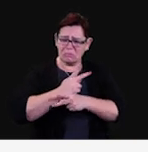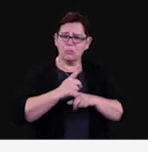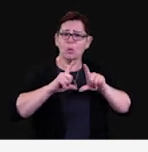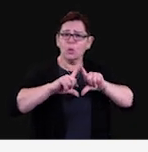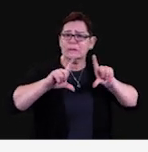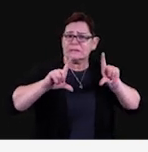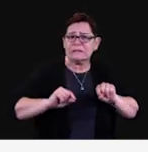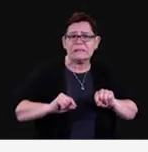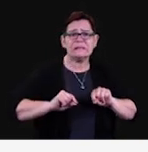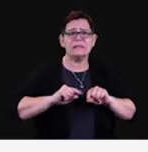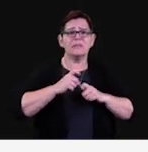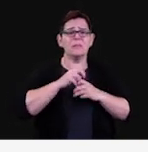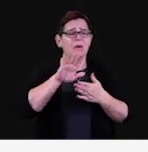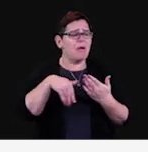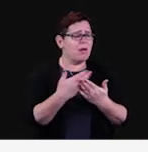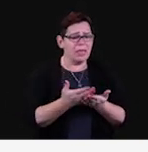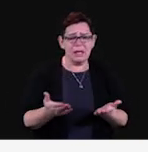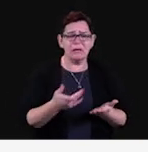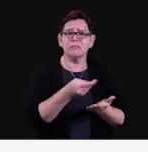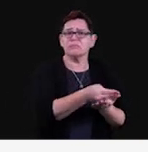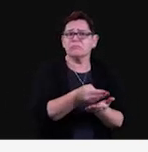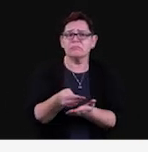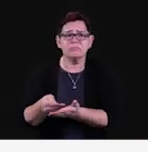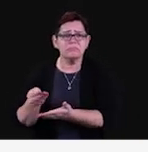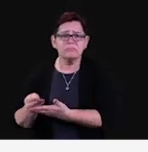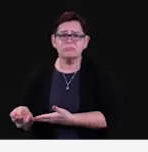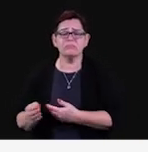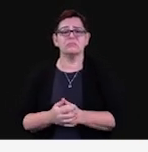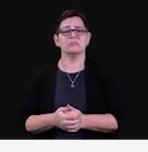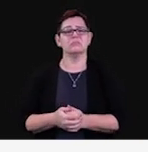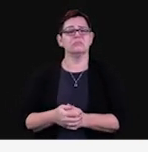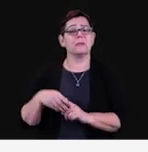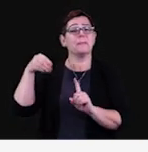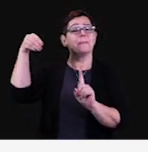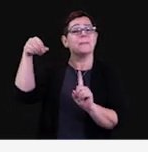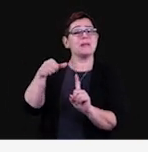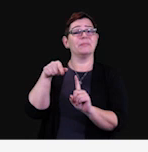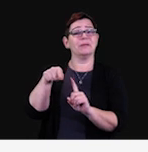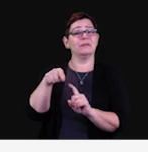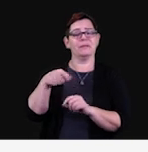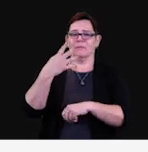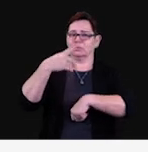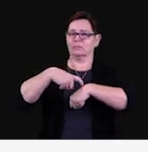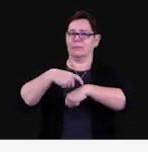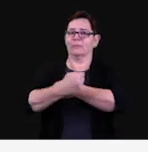The payment is issued four times a year, around the fifth of July, October, January and April.